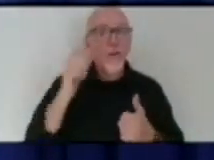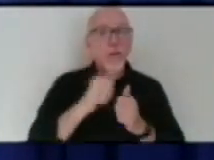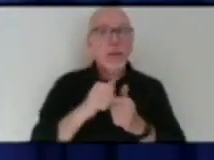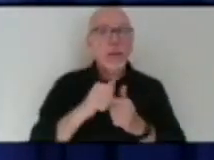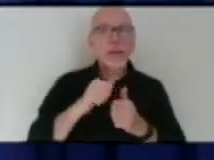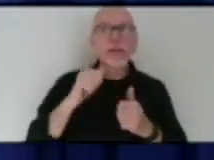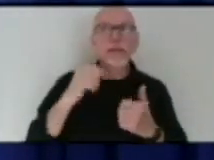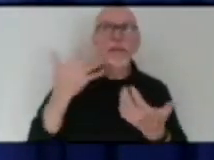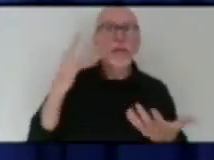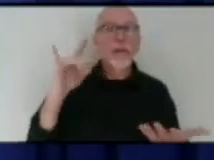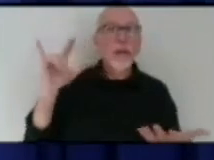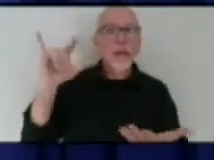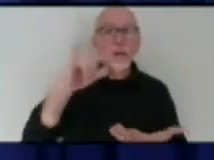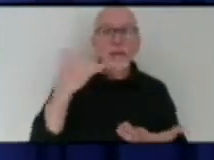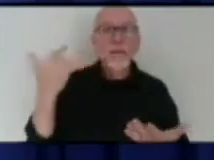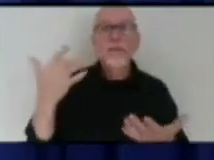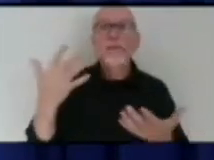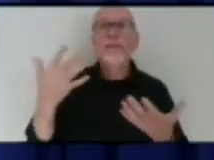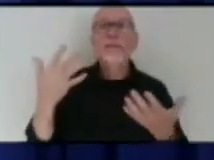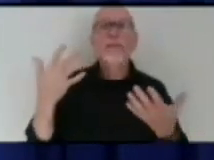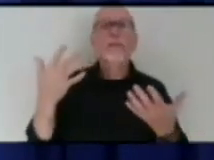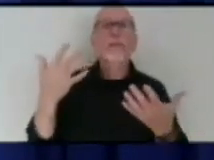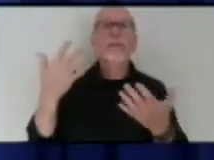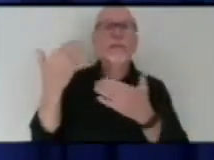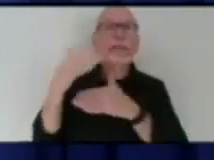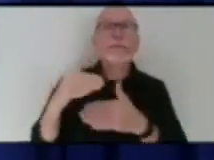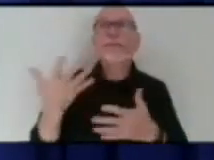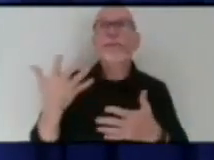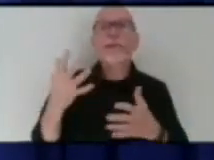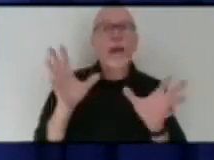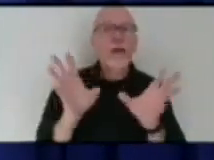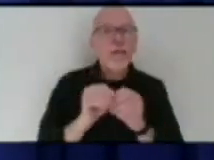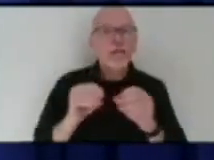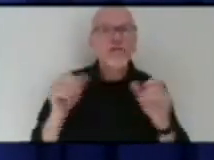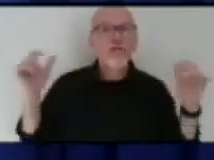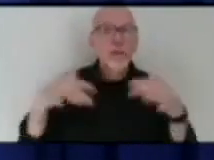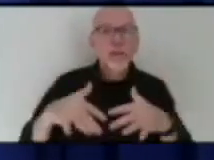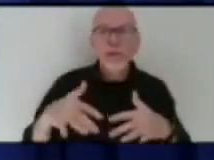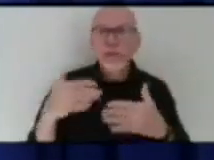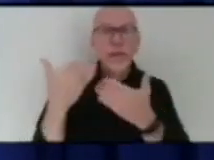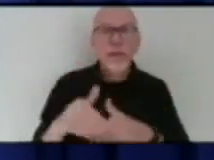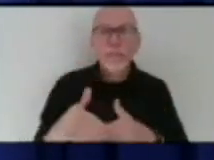and with conventions not occurring, the ripple effect adverse effect that has